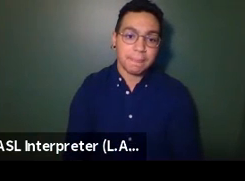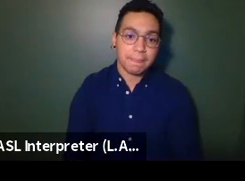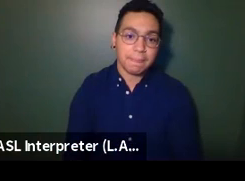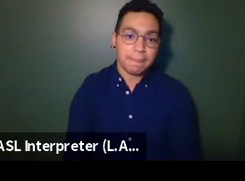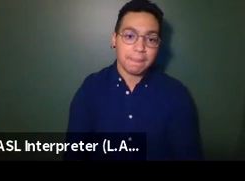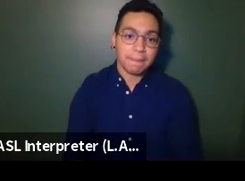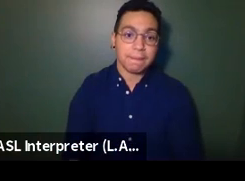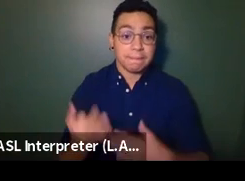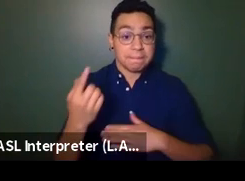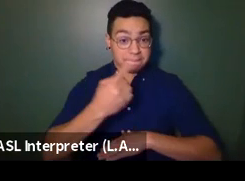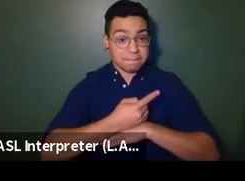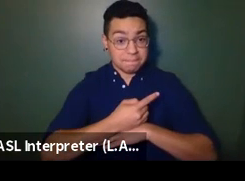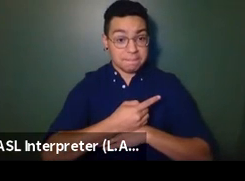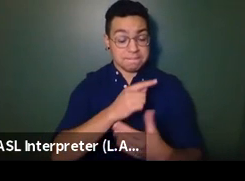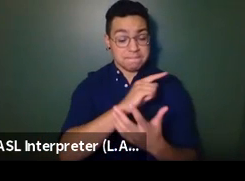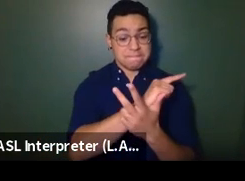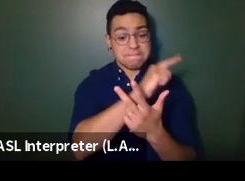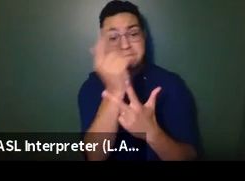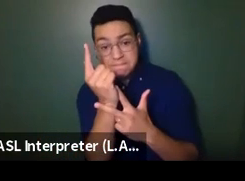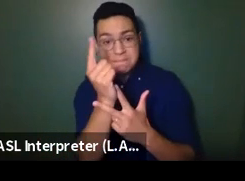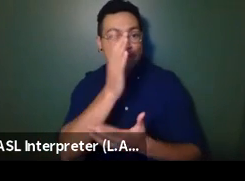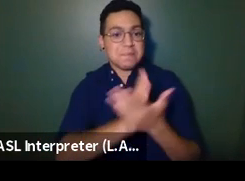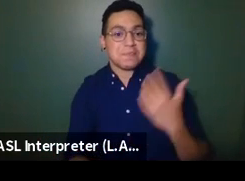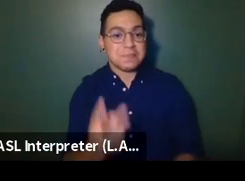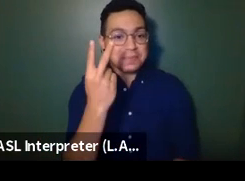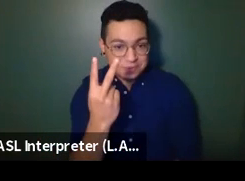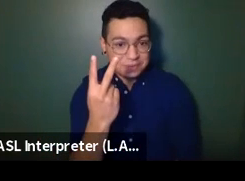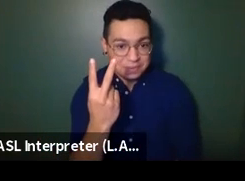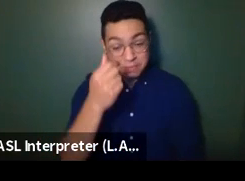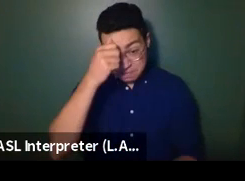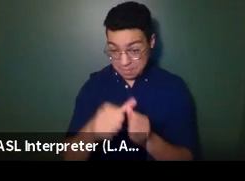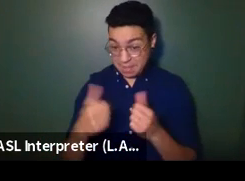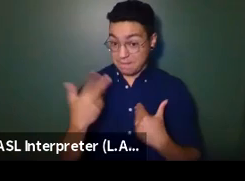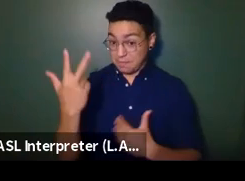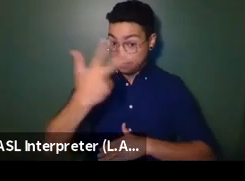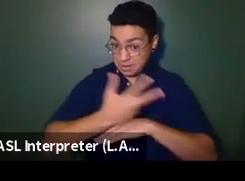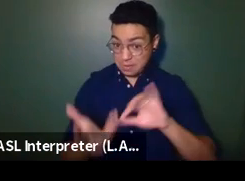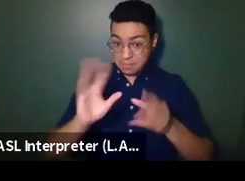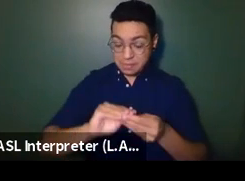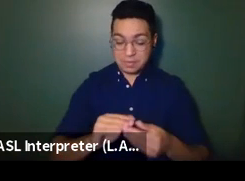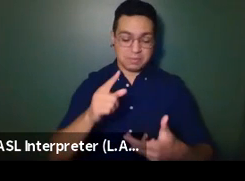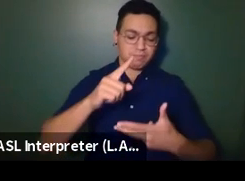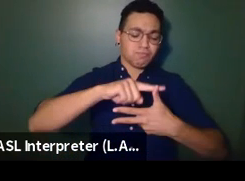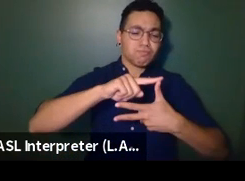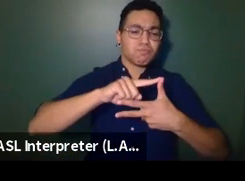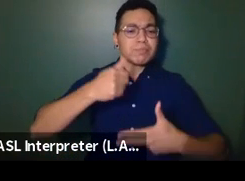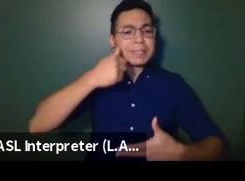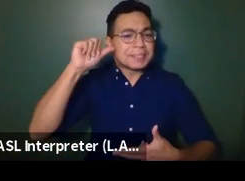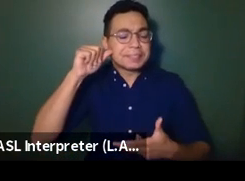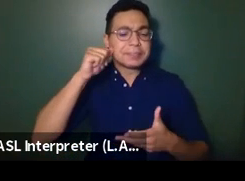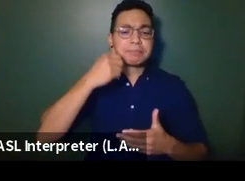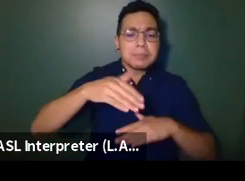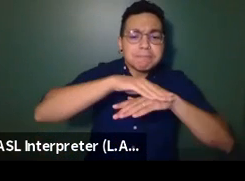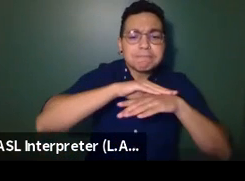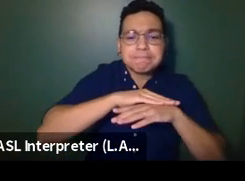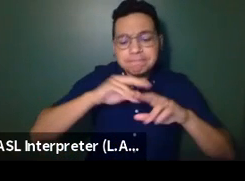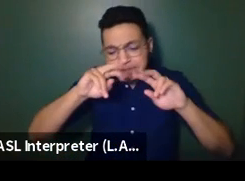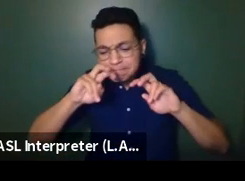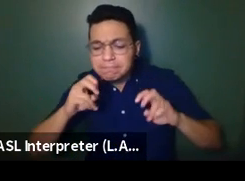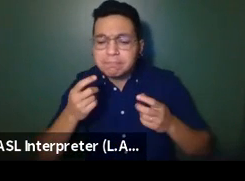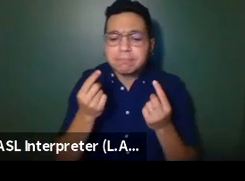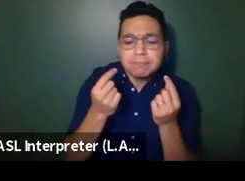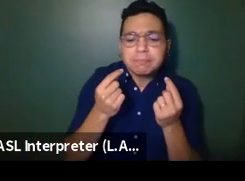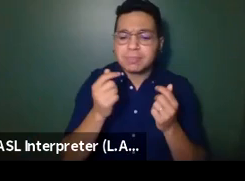Jeff Crawford: Today in our series, we're going to be looking at part two remember that we have three days. And so, yesterday we were really digging into the beginnings of things and starting that frame of what the Google management system looks like.